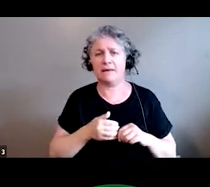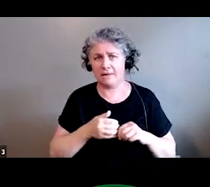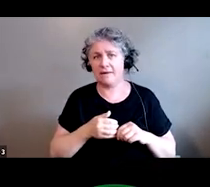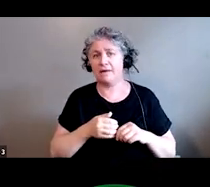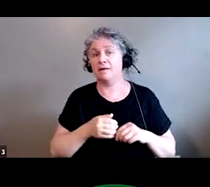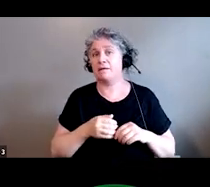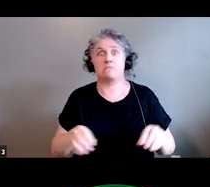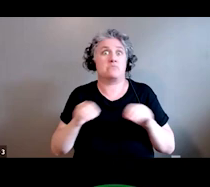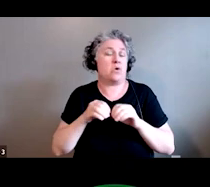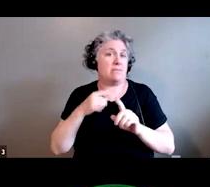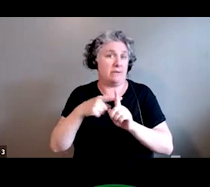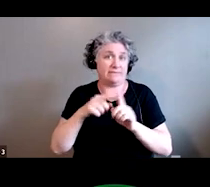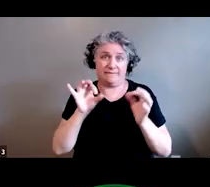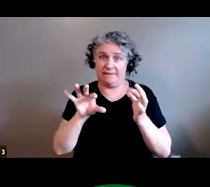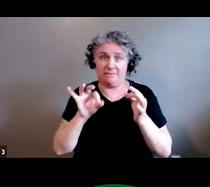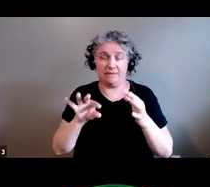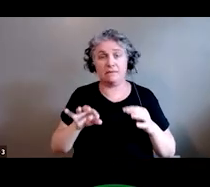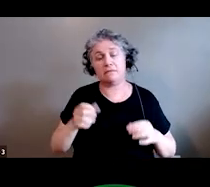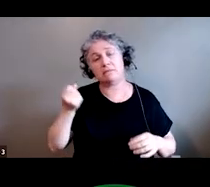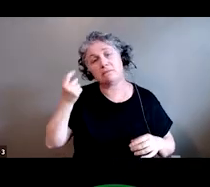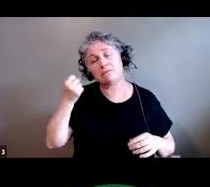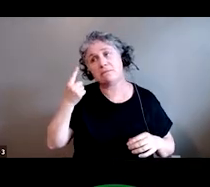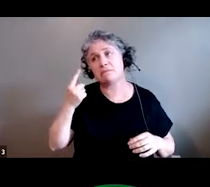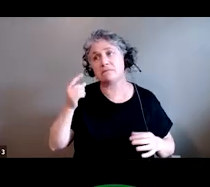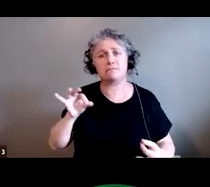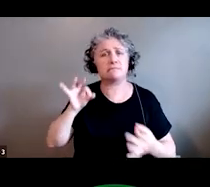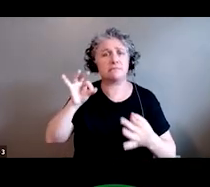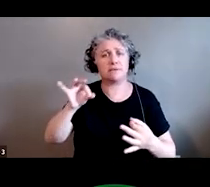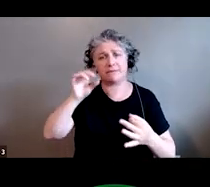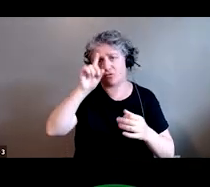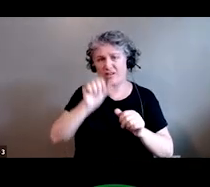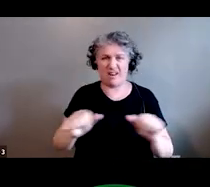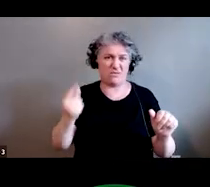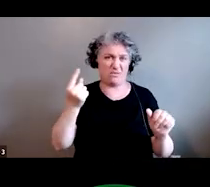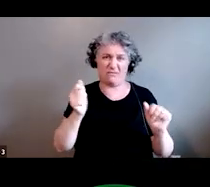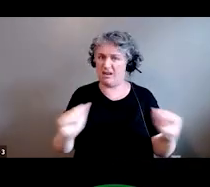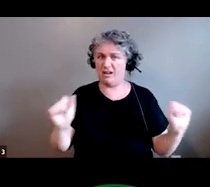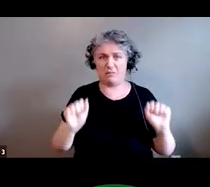Yeah, ideally it would be perfect. But anyone of any ability can go on to a website, not